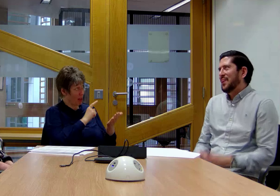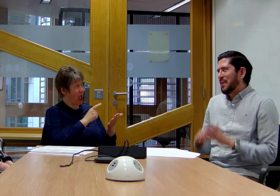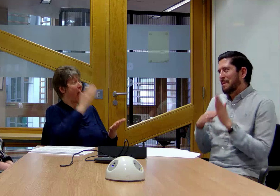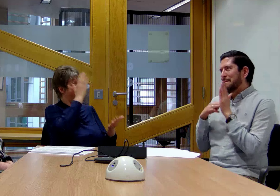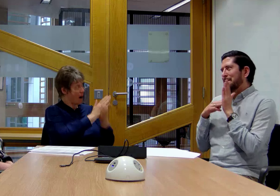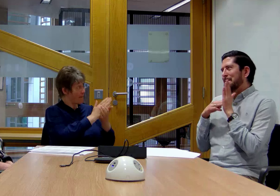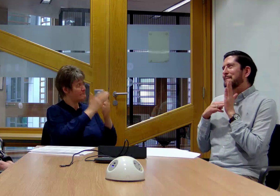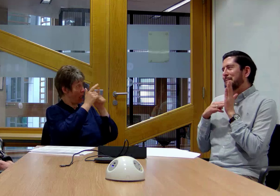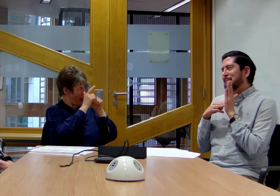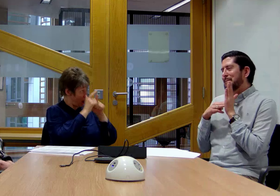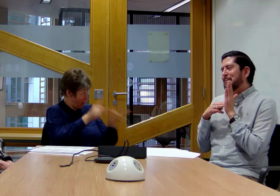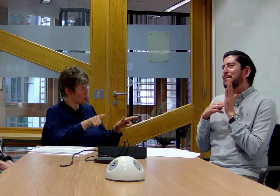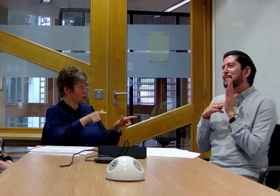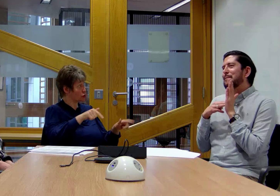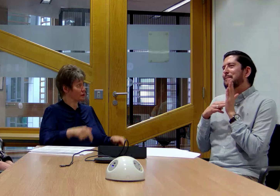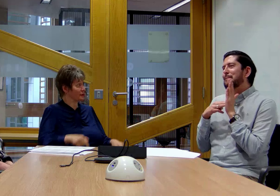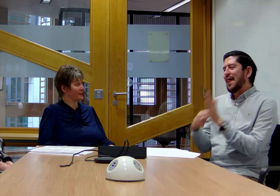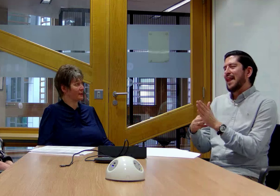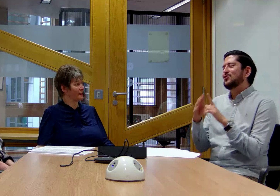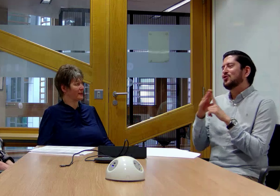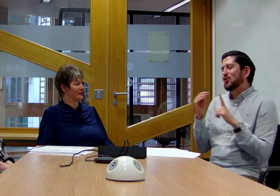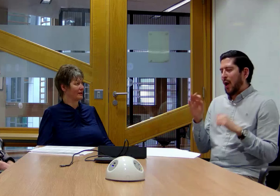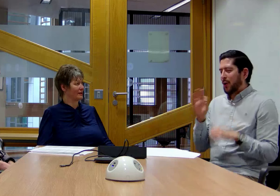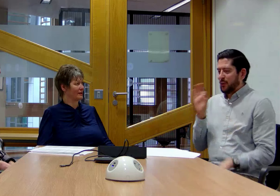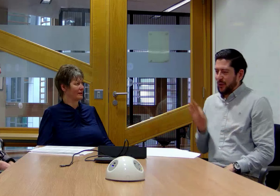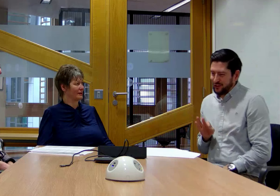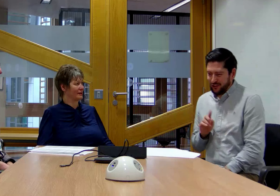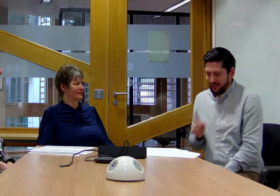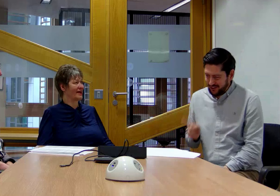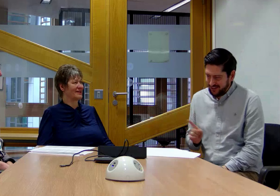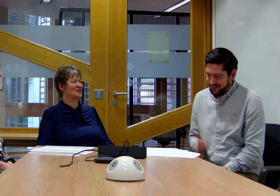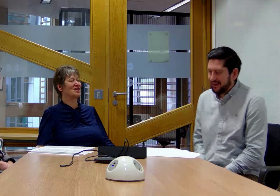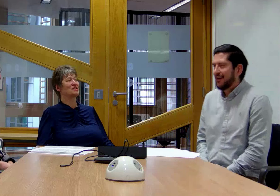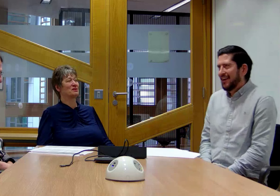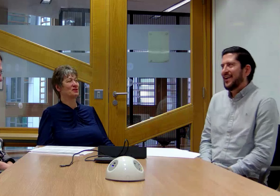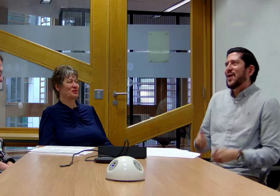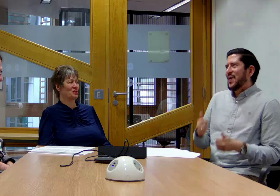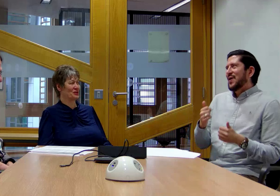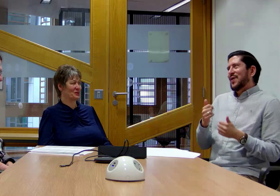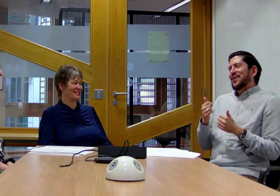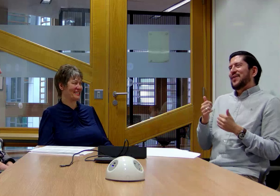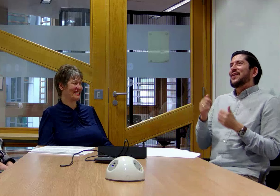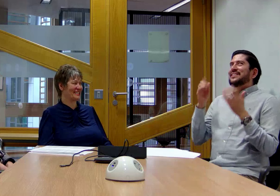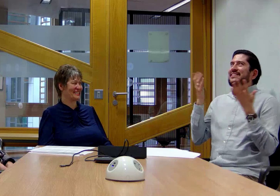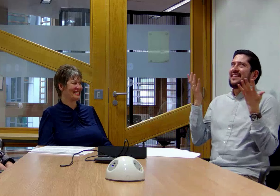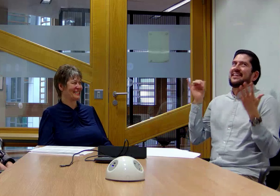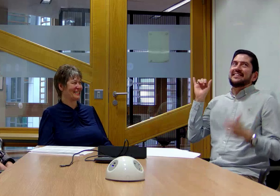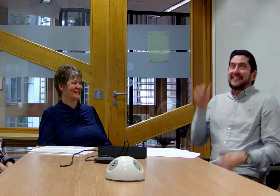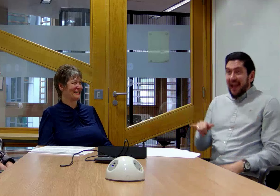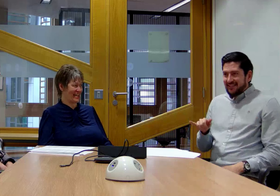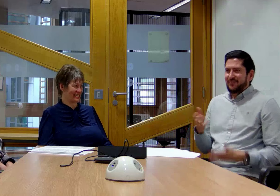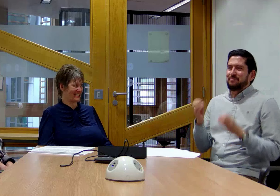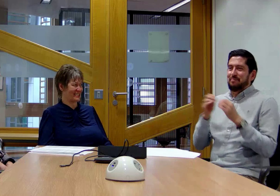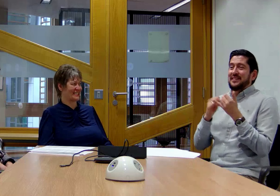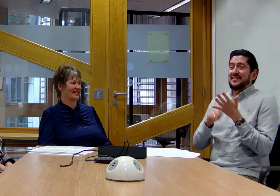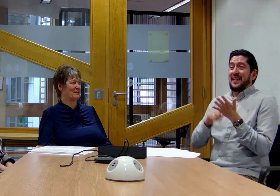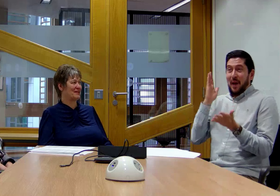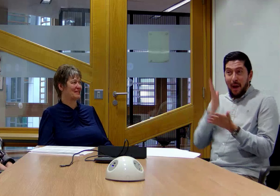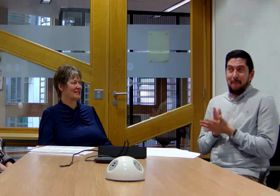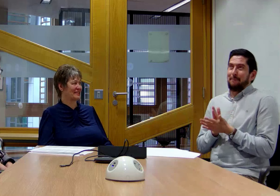So is BSL actually a language?